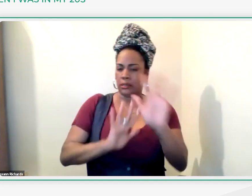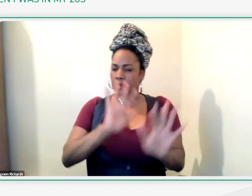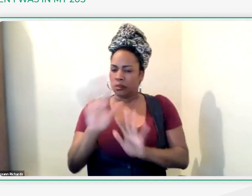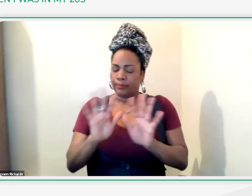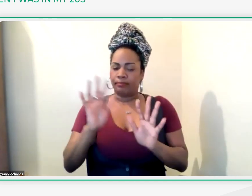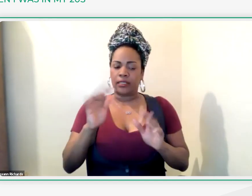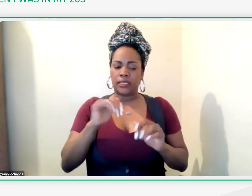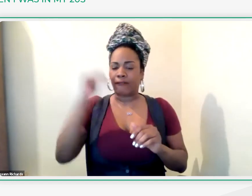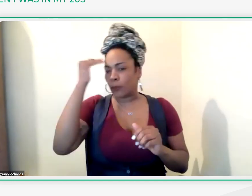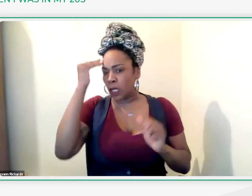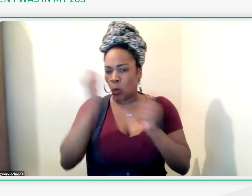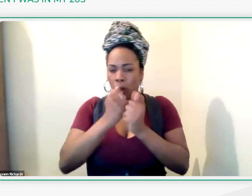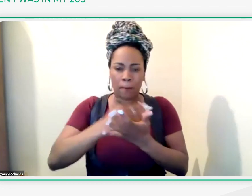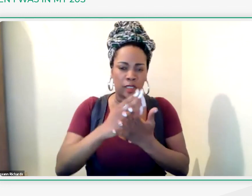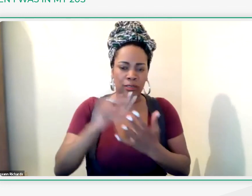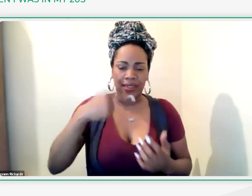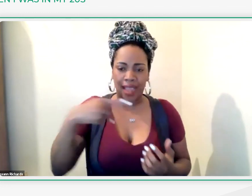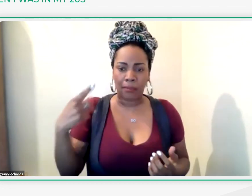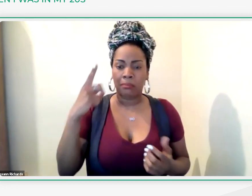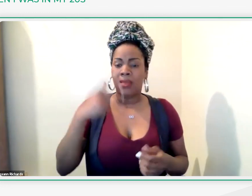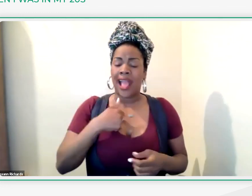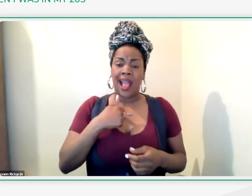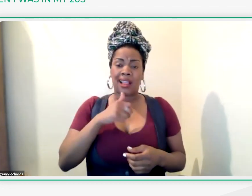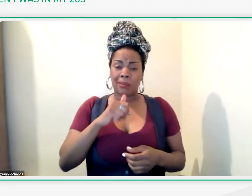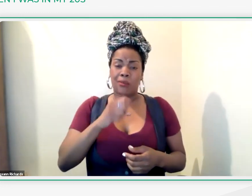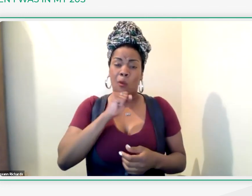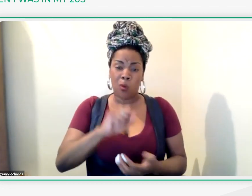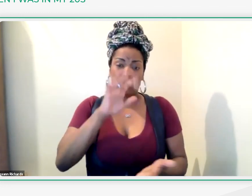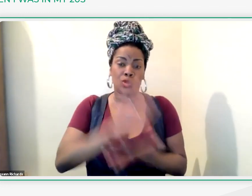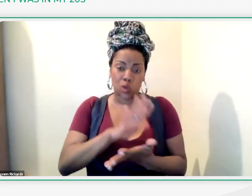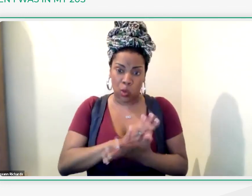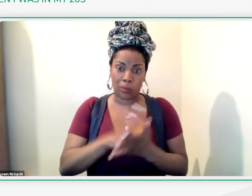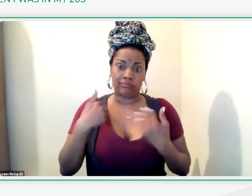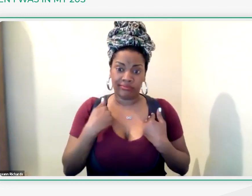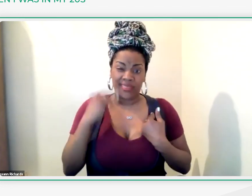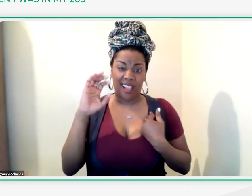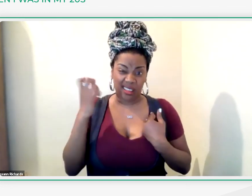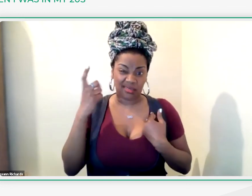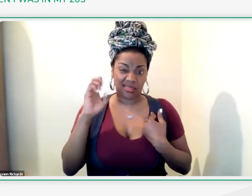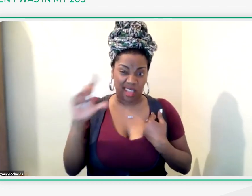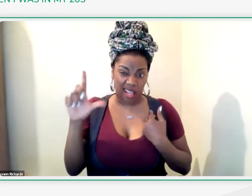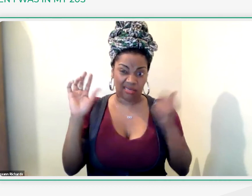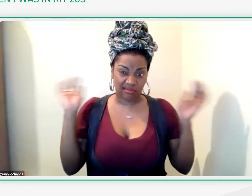apps. I'm just starting. I'm trying to get more familiar with them. But I'm old-school.